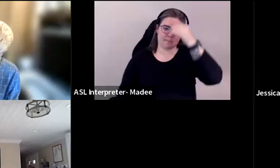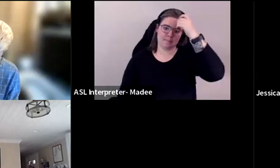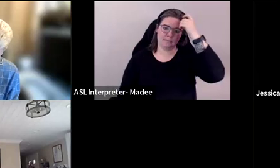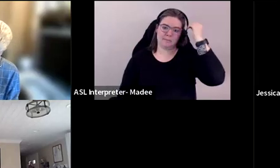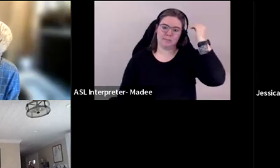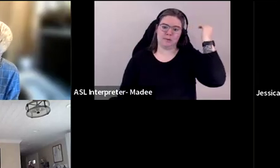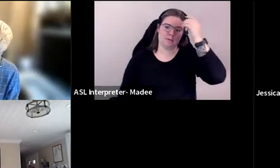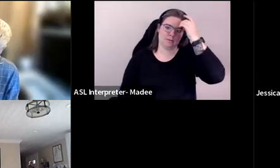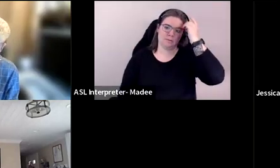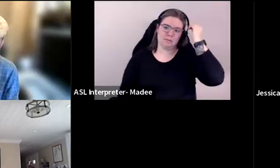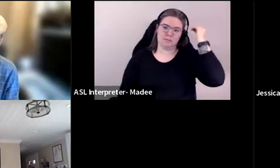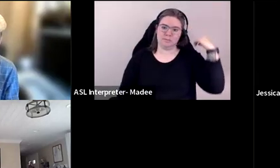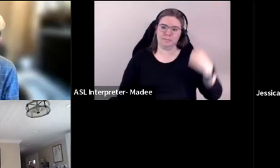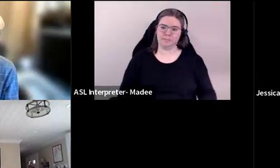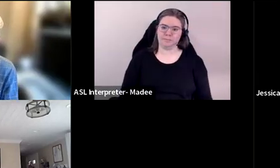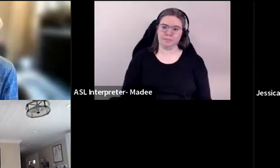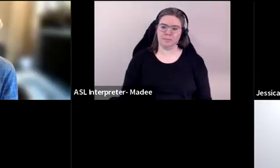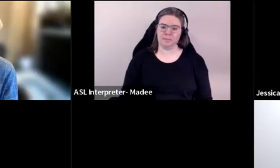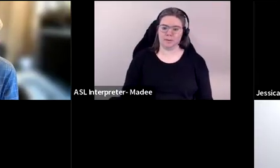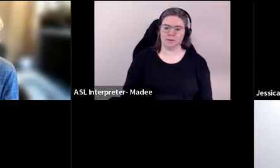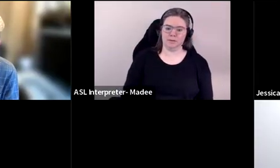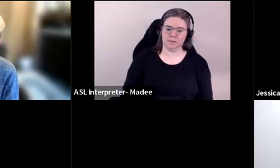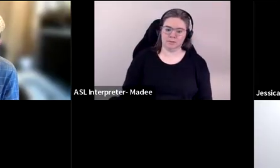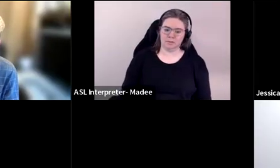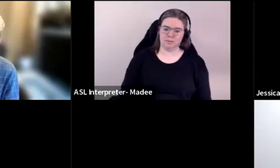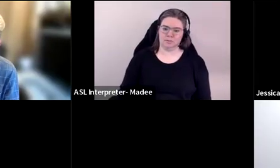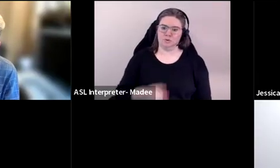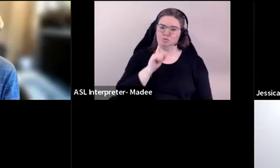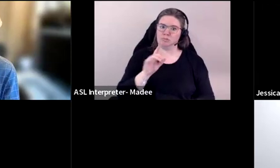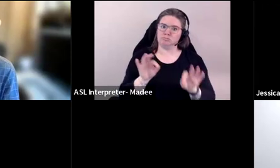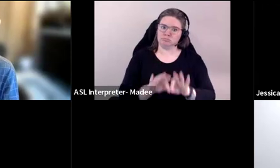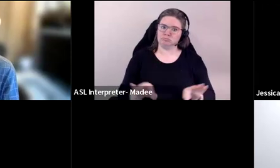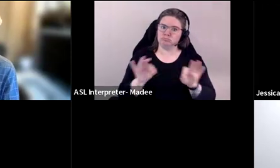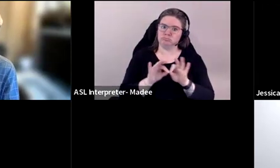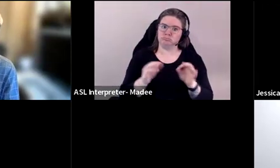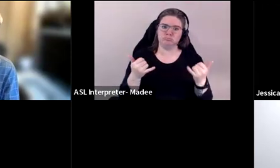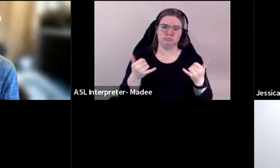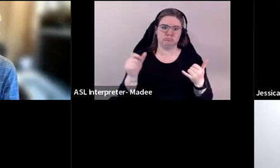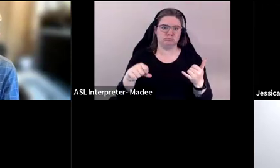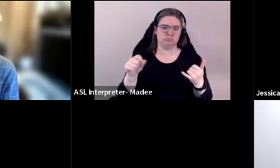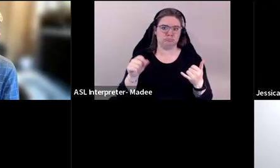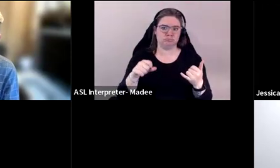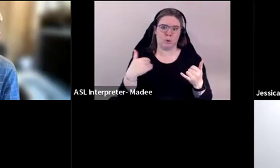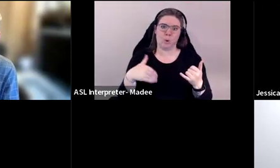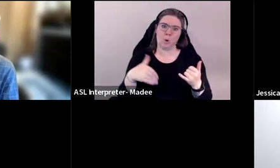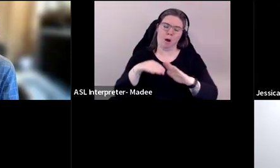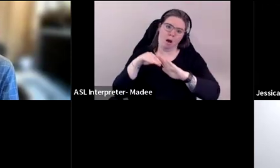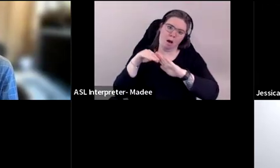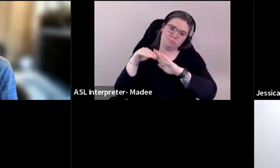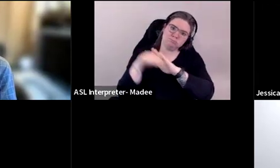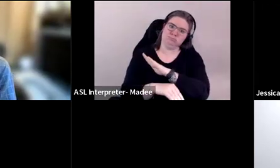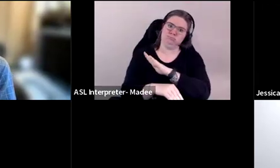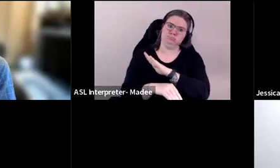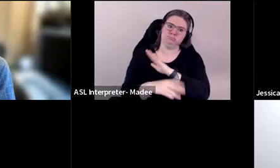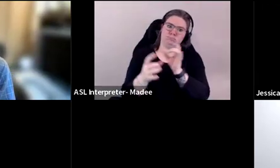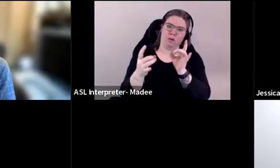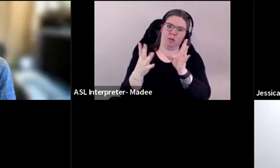Don Dew: it's such. It's such a big thing right now. And it's gotten so so much worse in the last. I say, 6 months housing